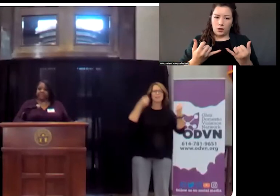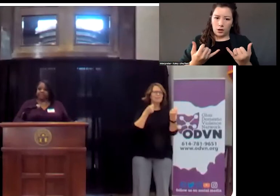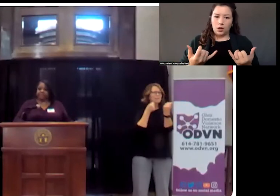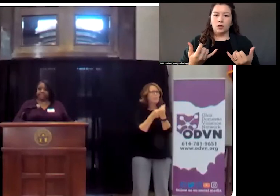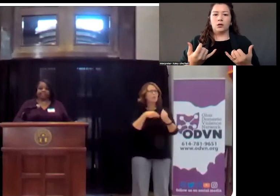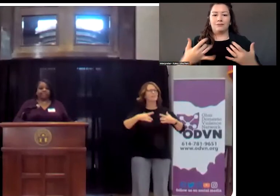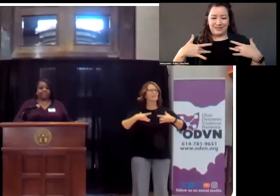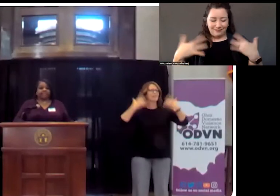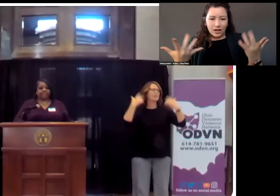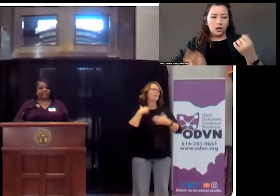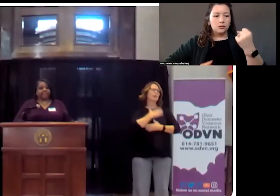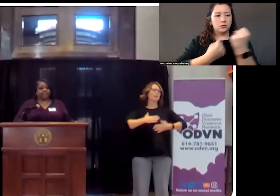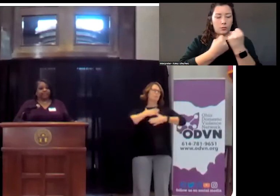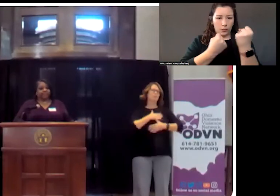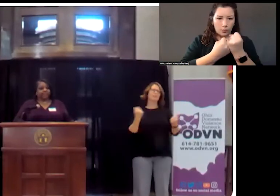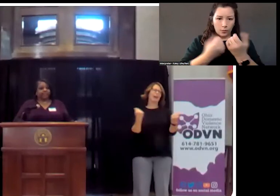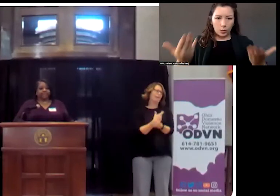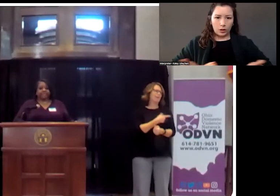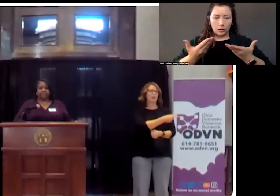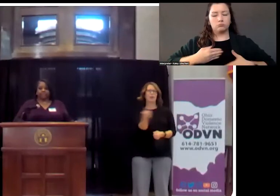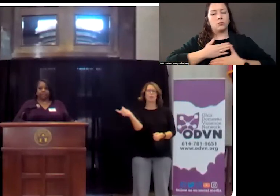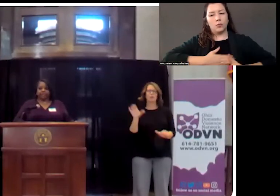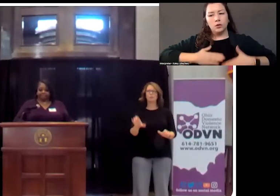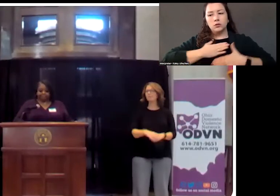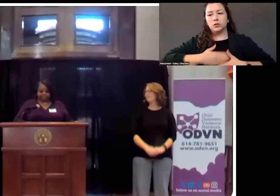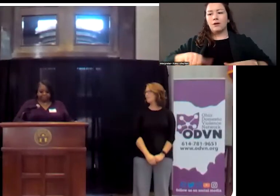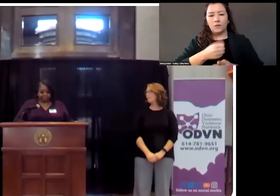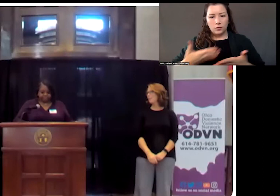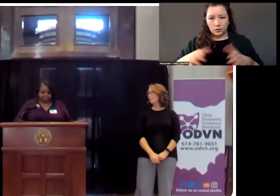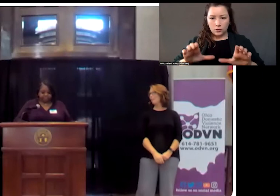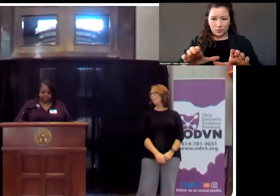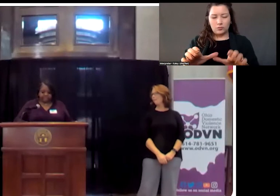We just appreciate everything that you do and your continued work.